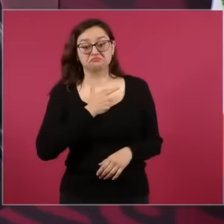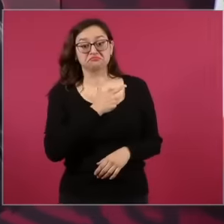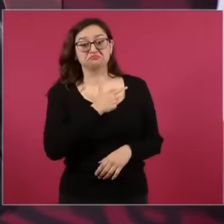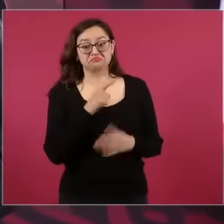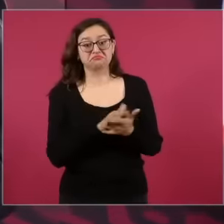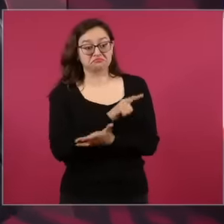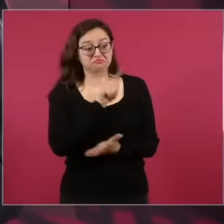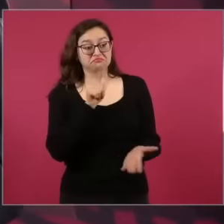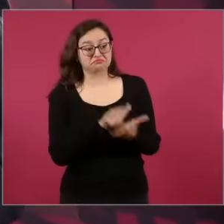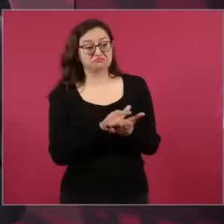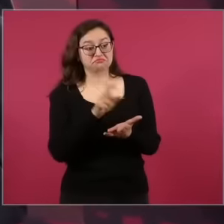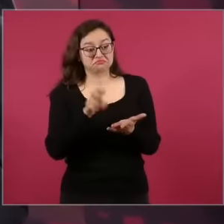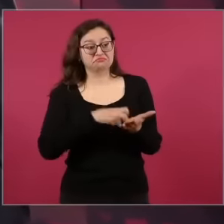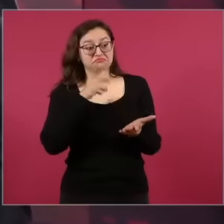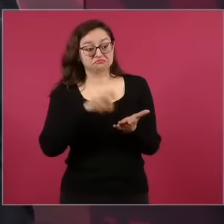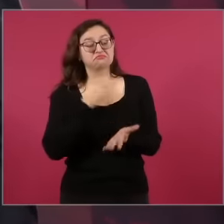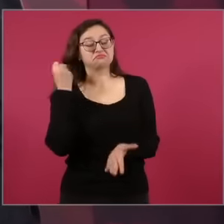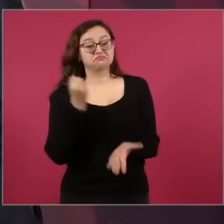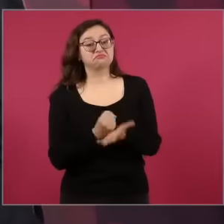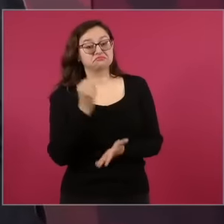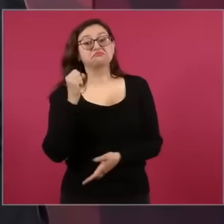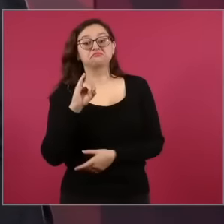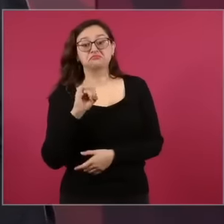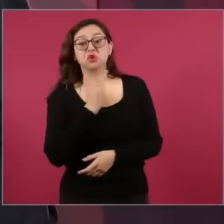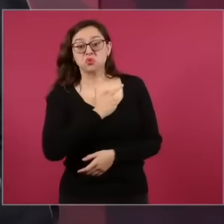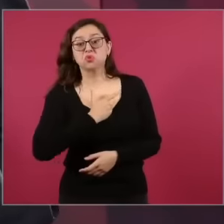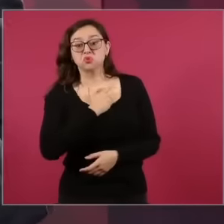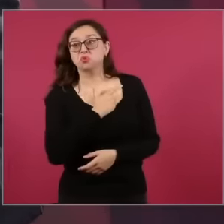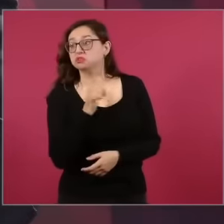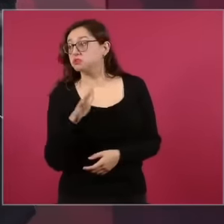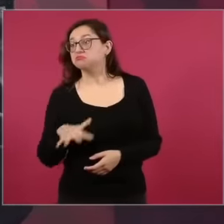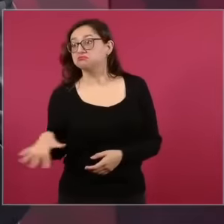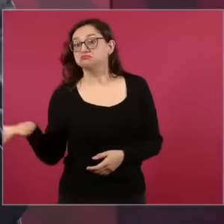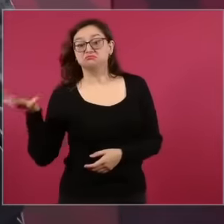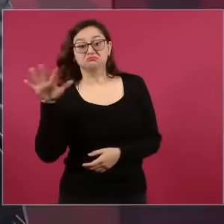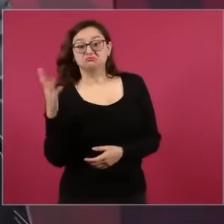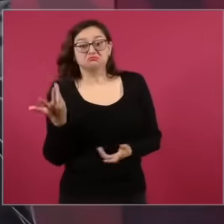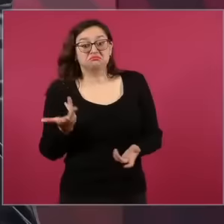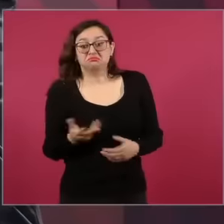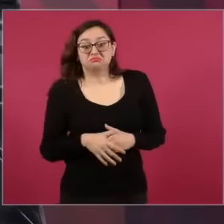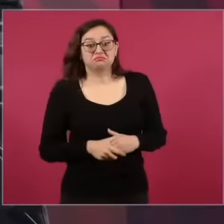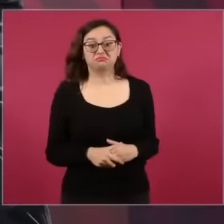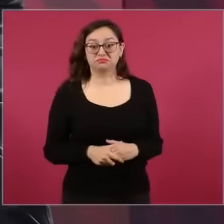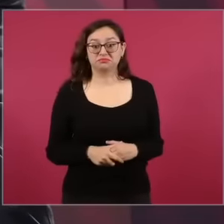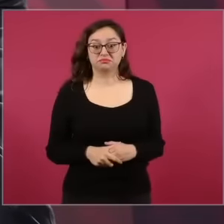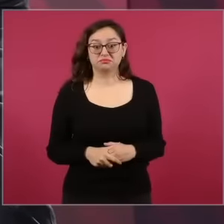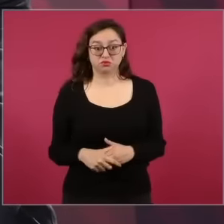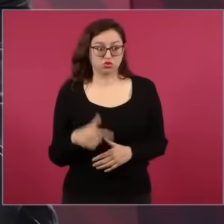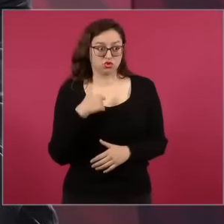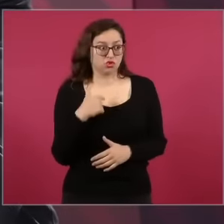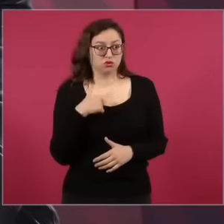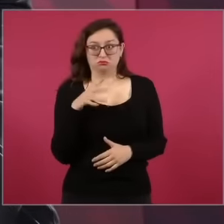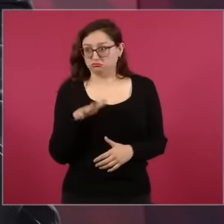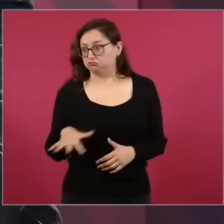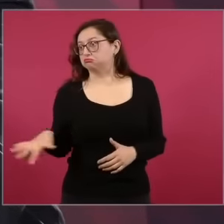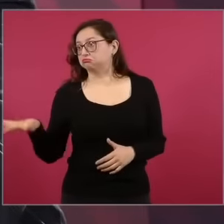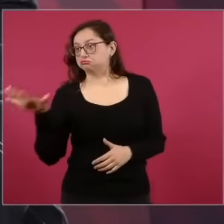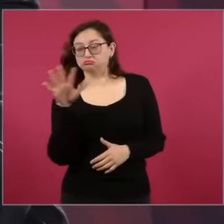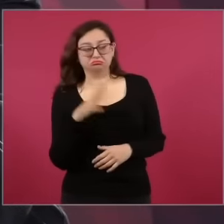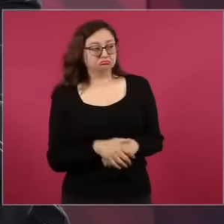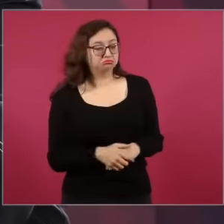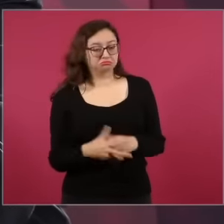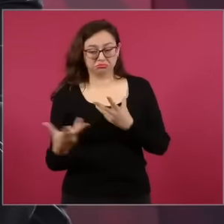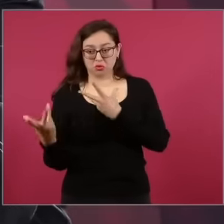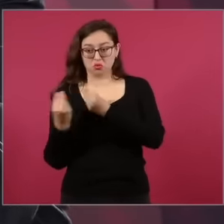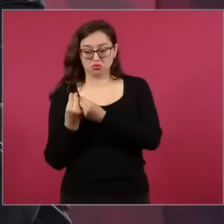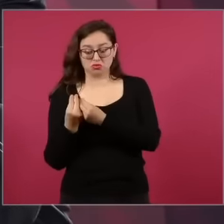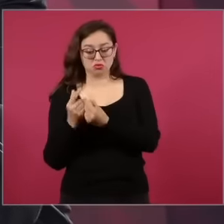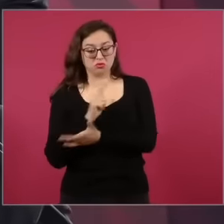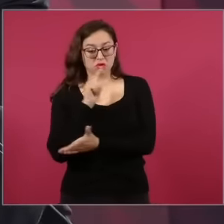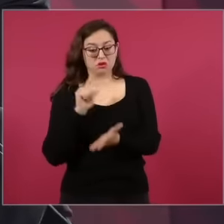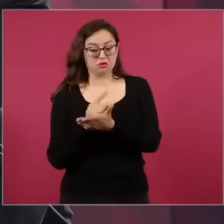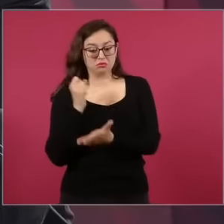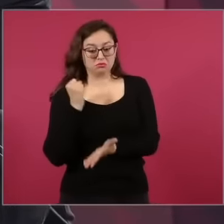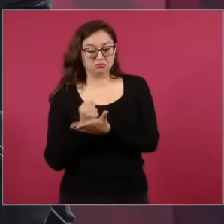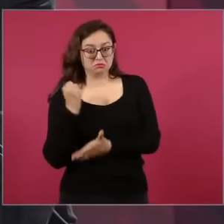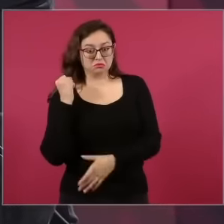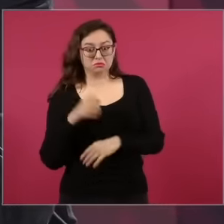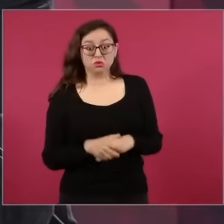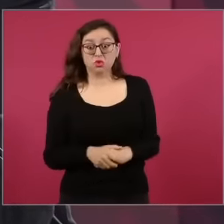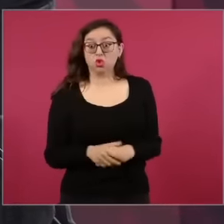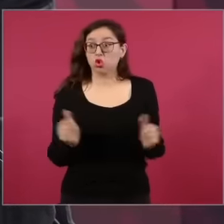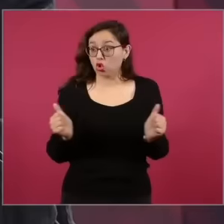reform of the judiciary has been approved. I am in the last place. I am pleased to approve it with this vote. Yes with